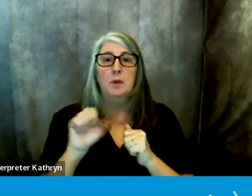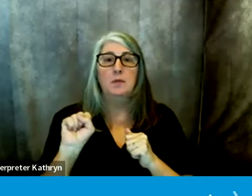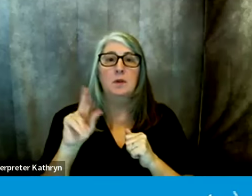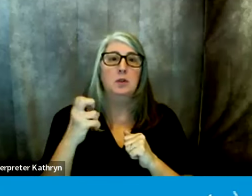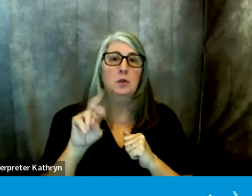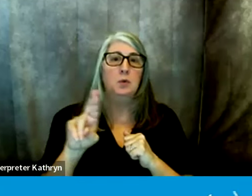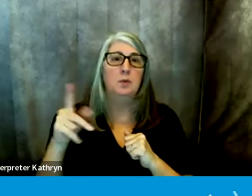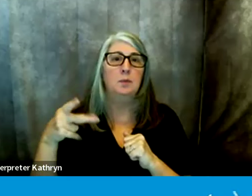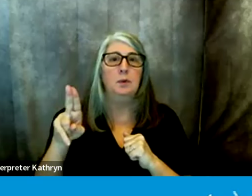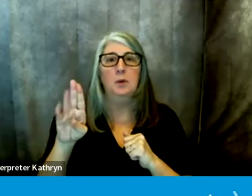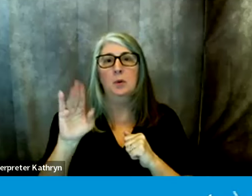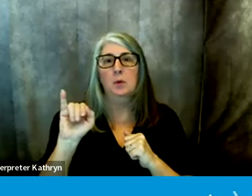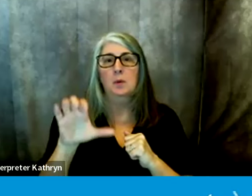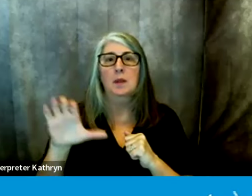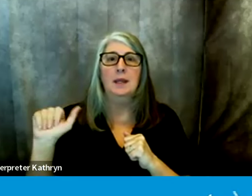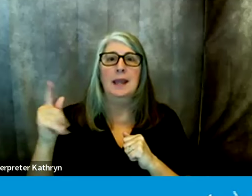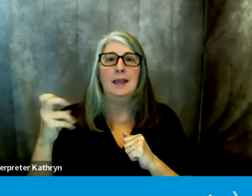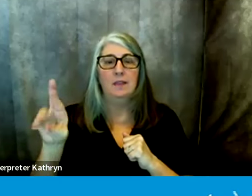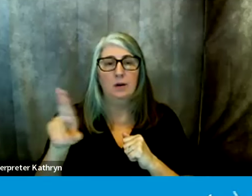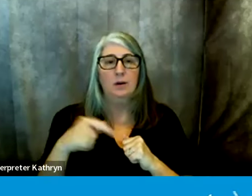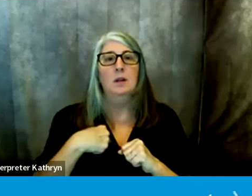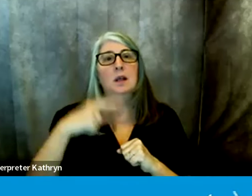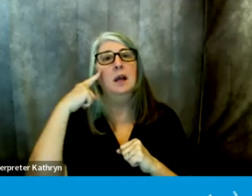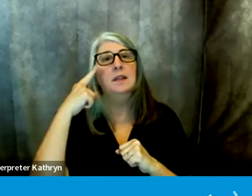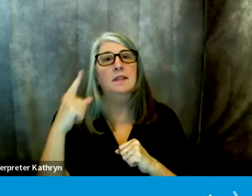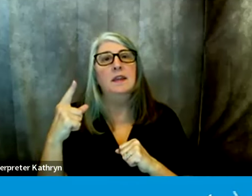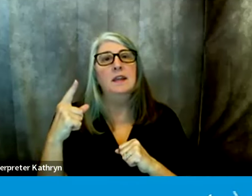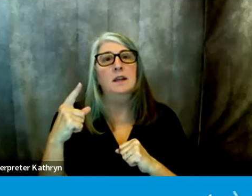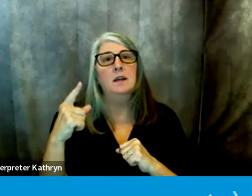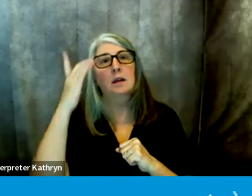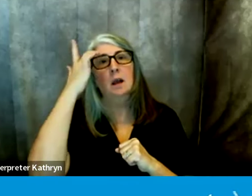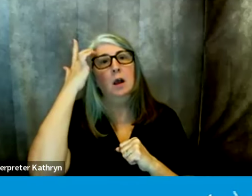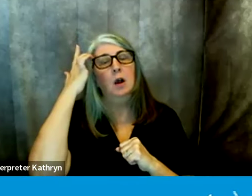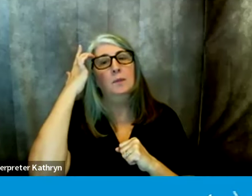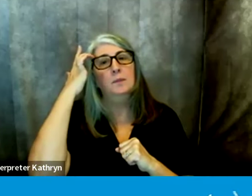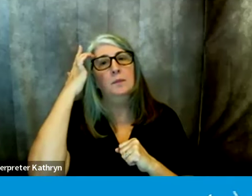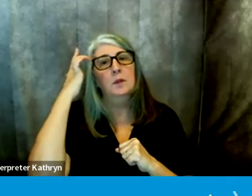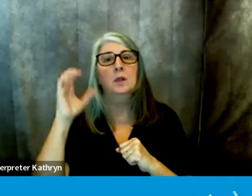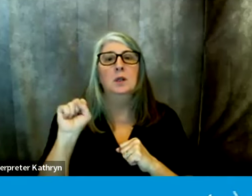I think that, again, I think of a suprapubic catheter or an indwelling catheter is not quite the last resort,